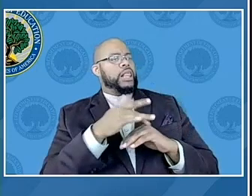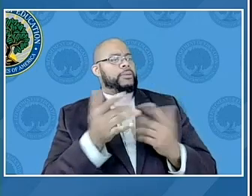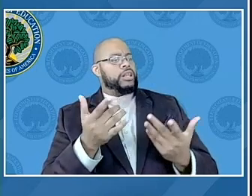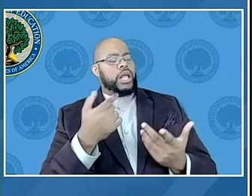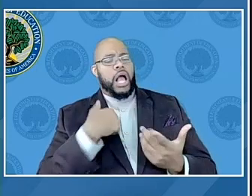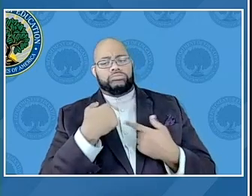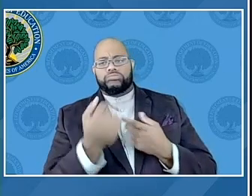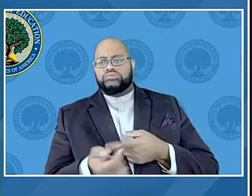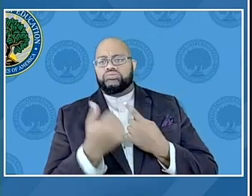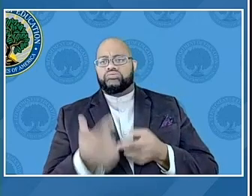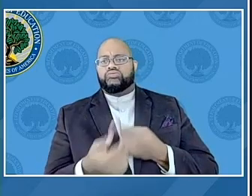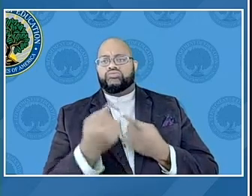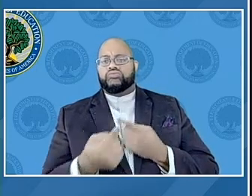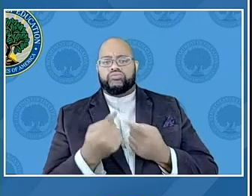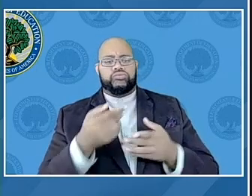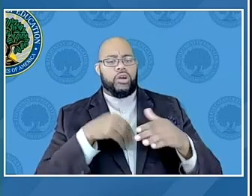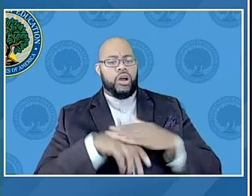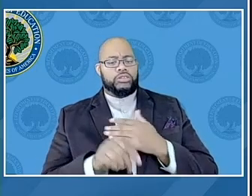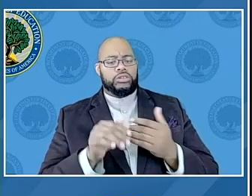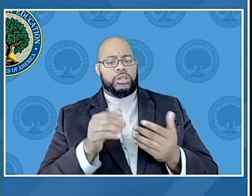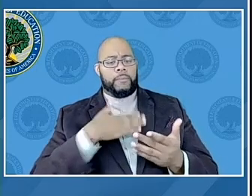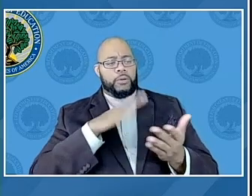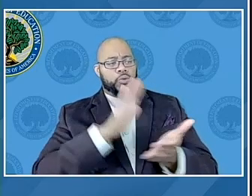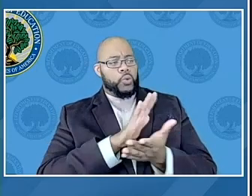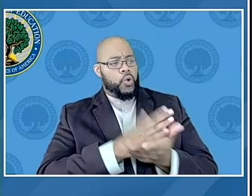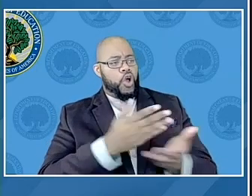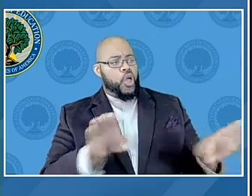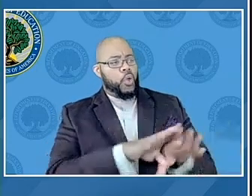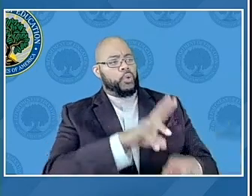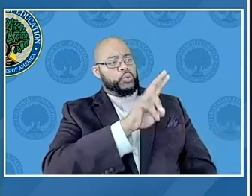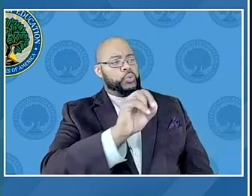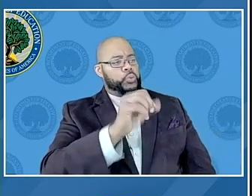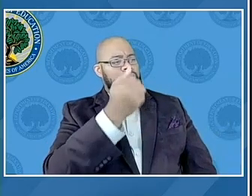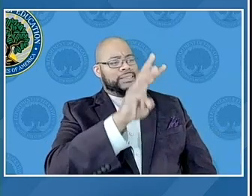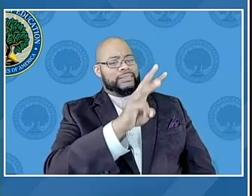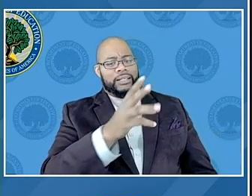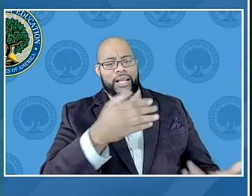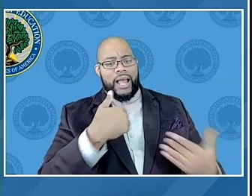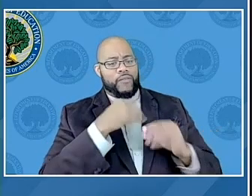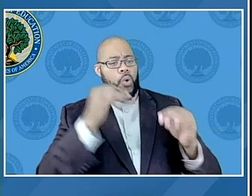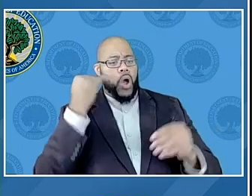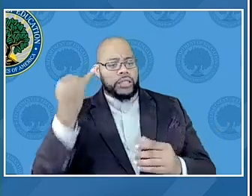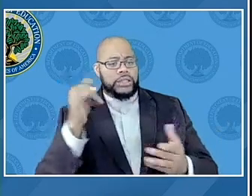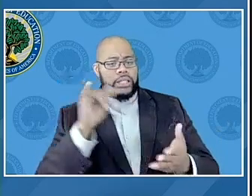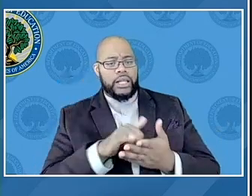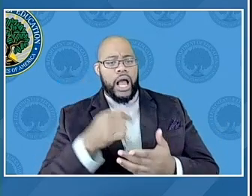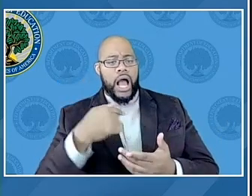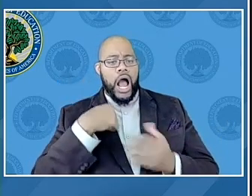under my school that closed in 2016, and I had no idea that I could apply for this